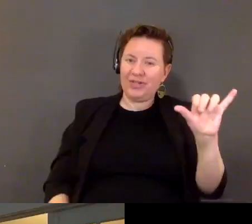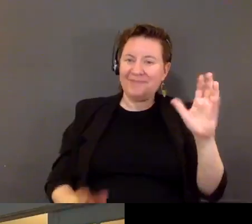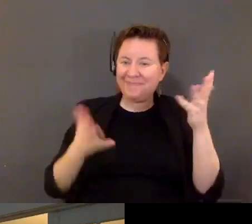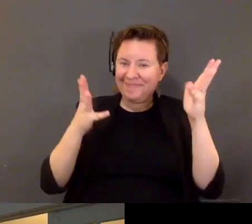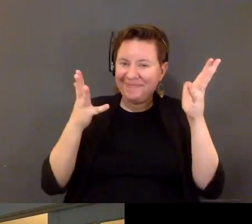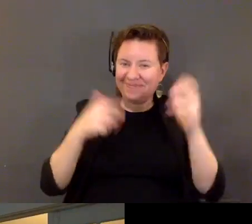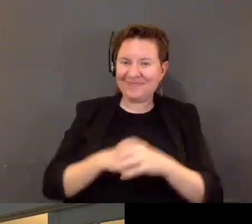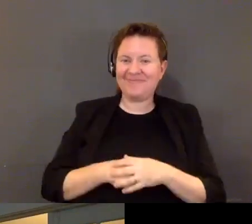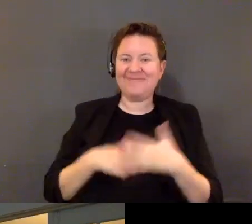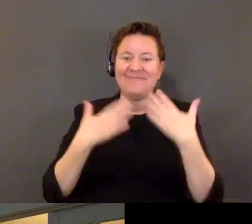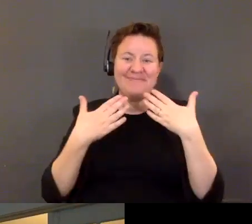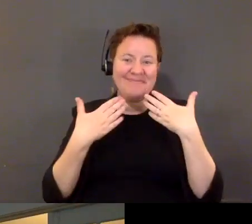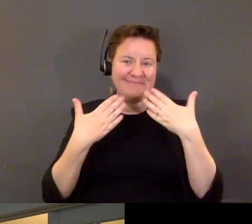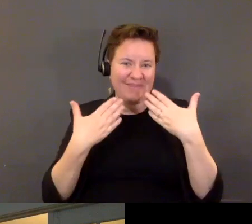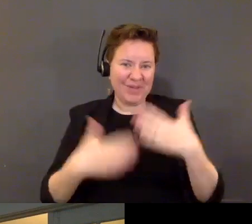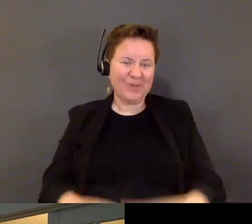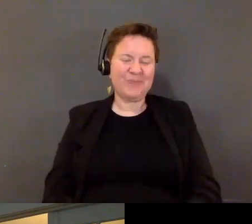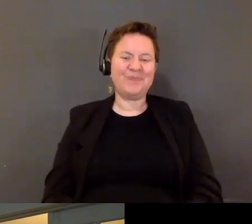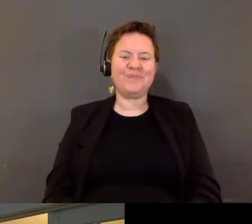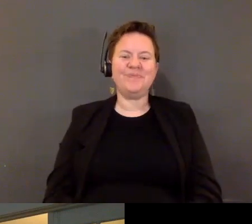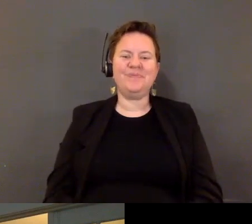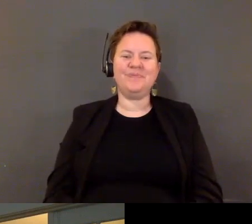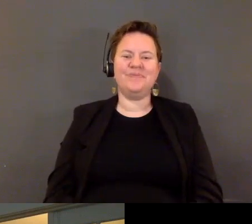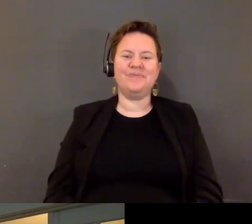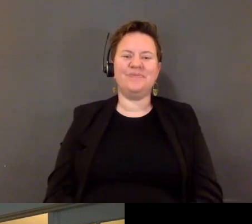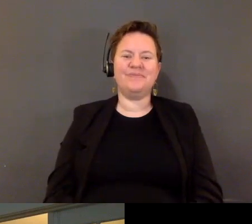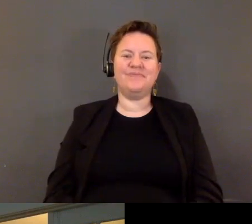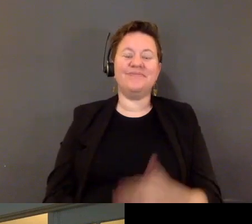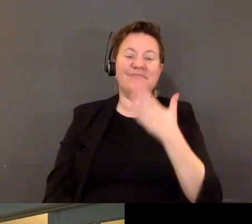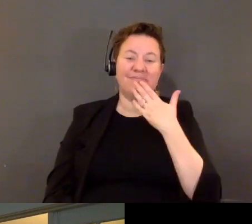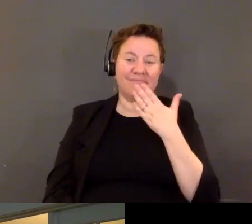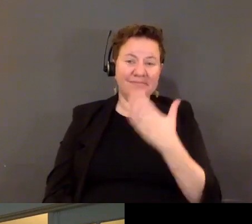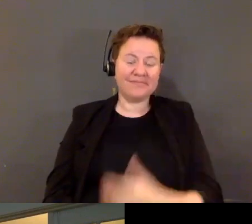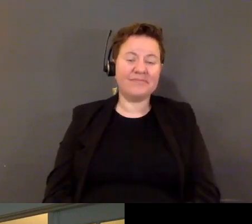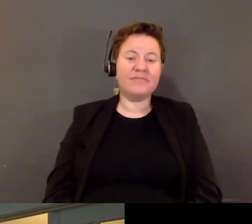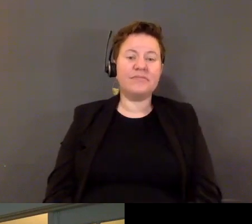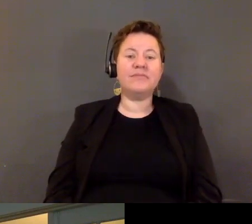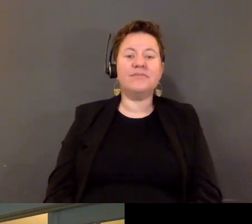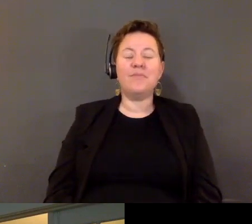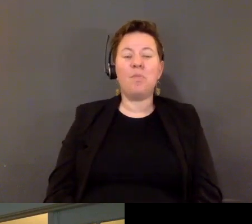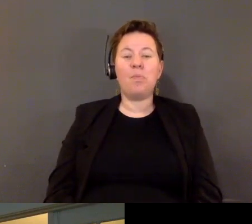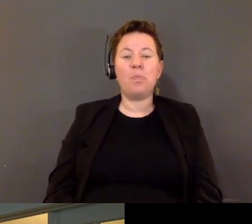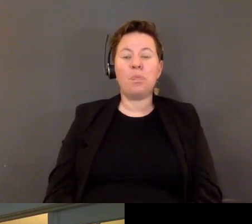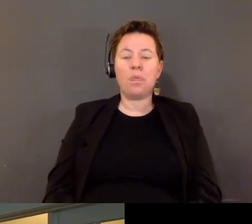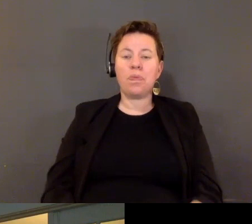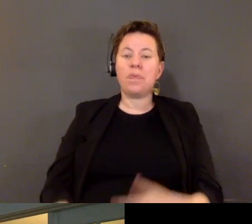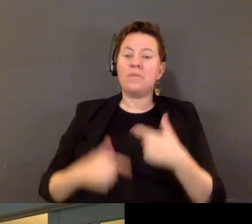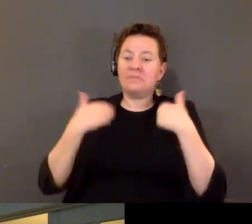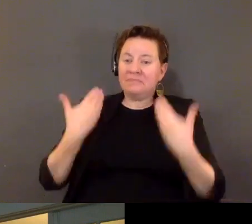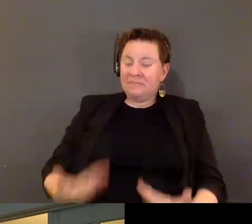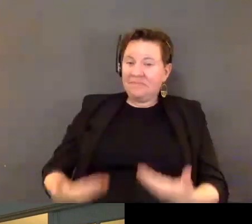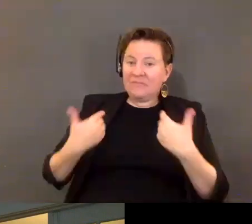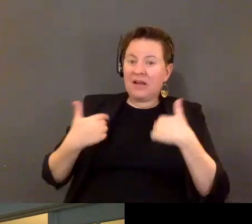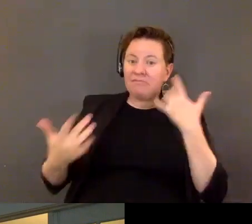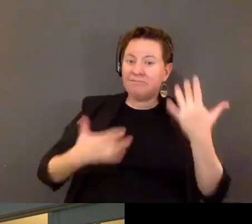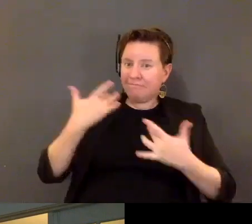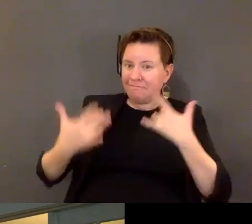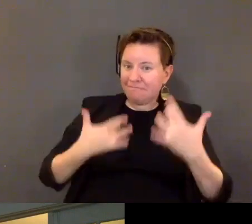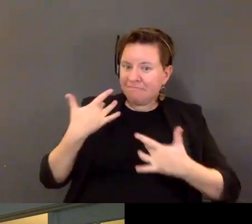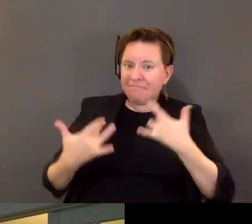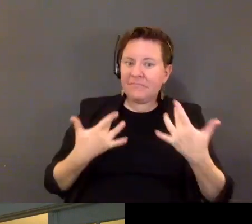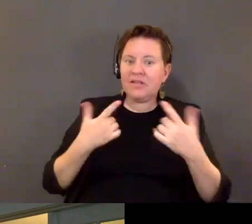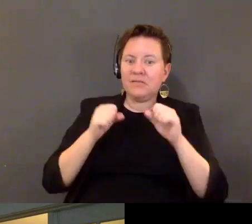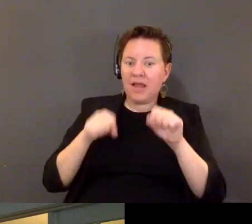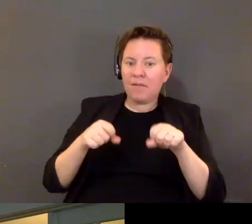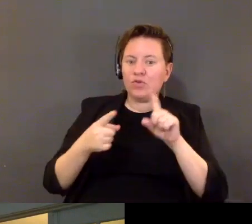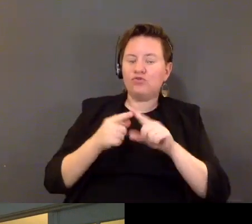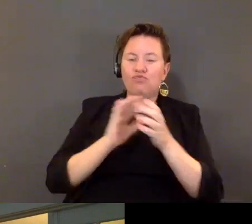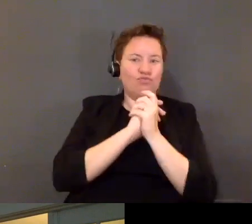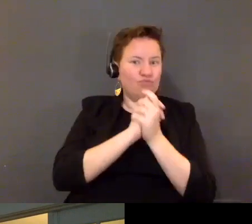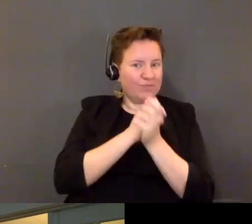Thank you sarah thank you very much! I am so excited to be able to congratulate you Riva